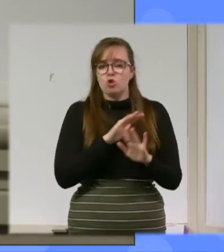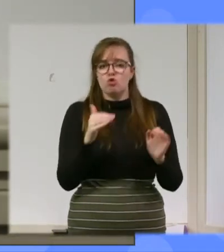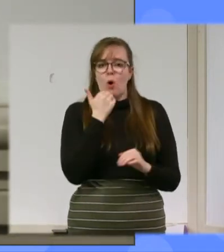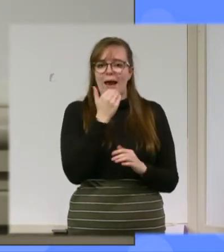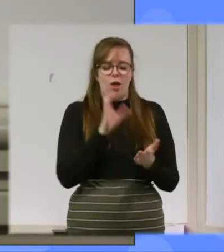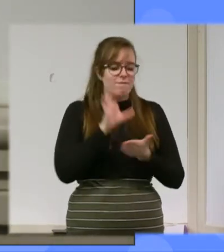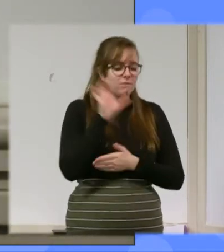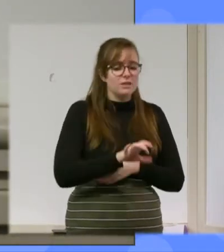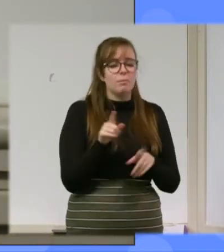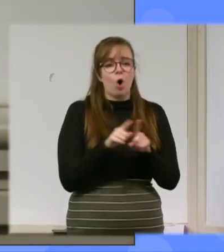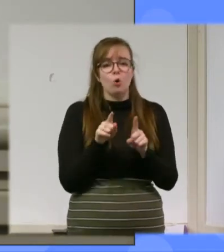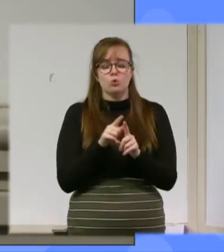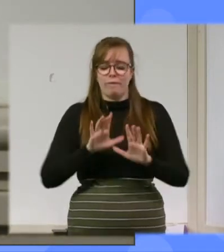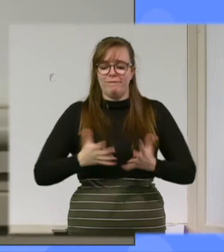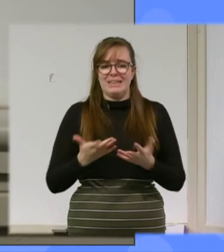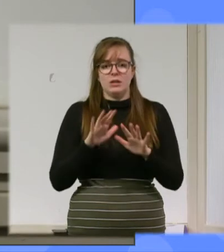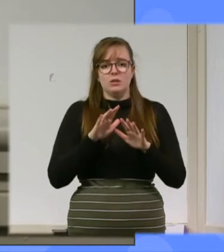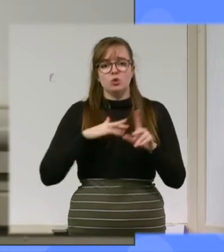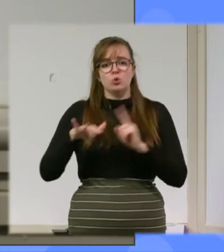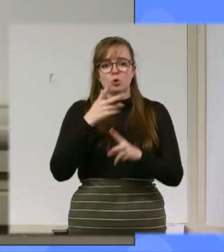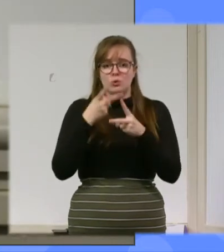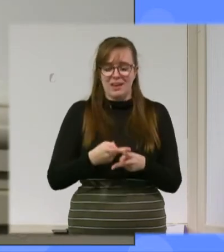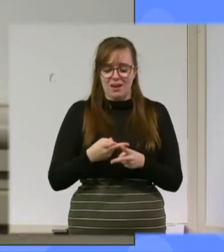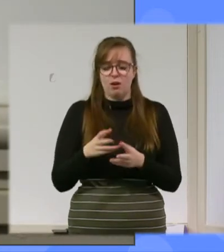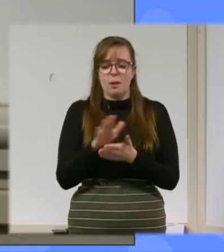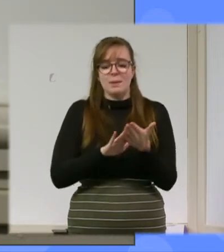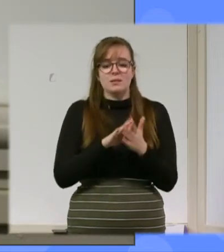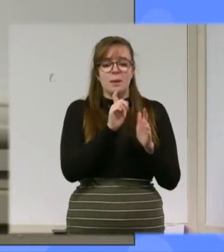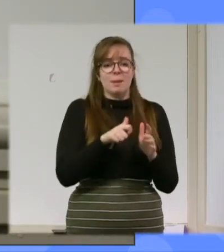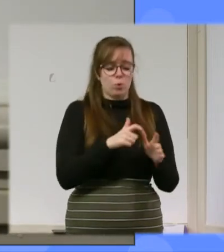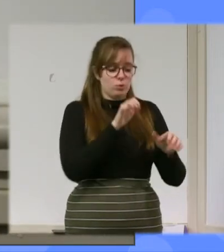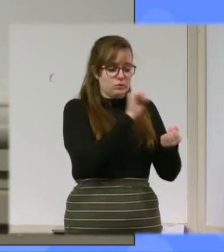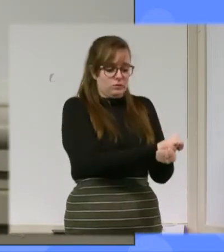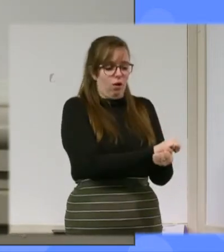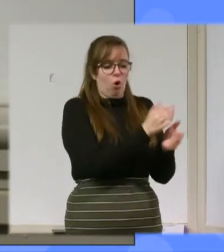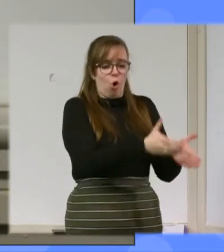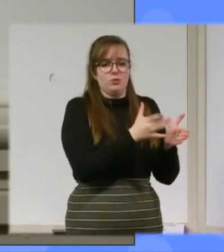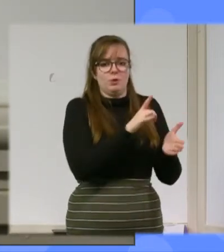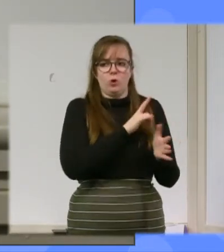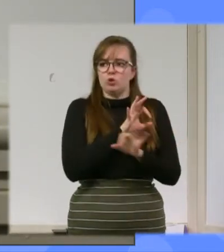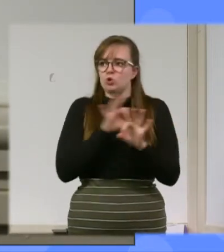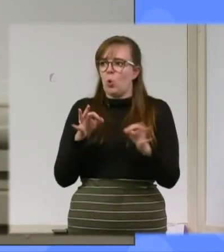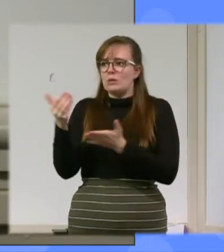social care which means you can't get people out of social out of hospital beds because they have nowhere safe to go in the community until we have our